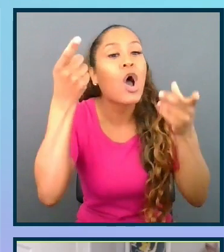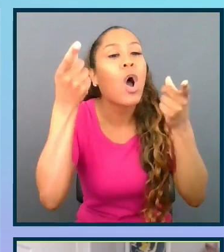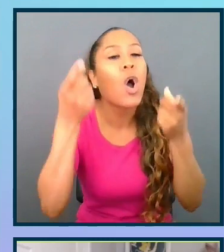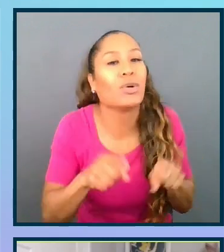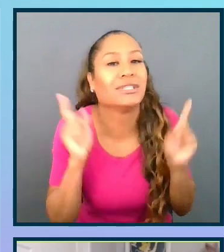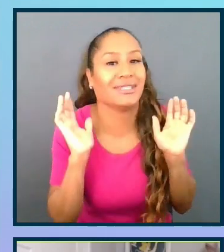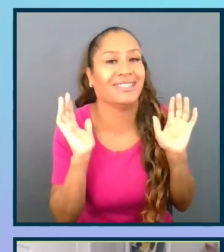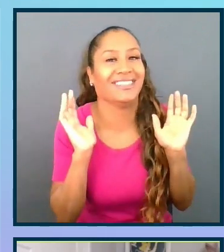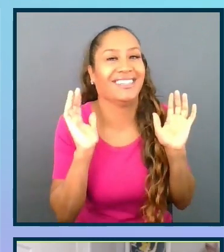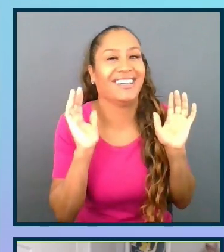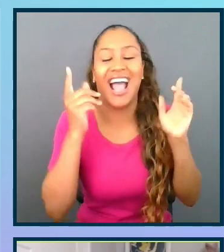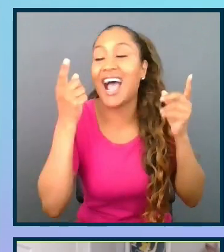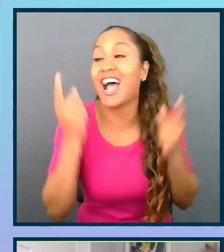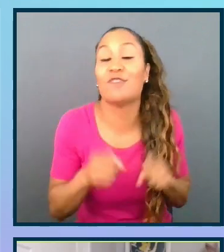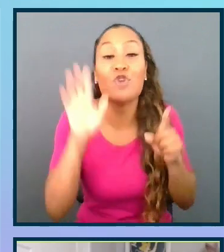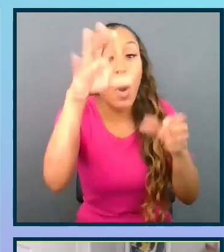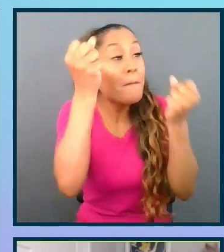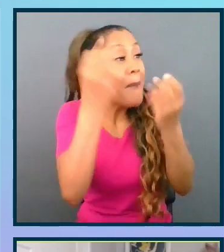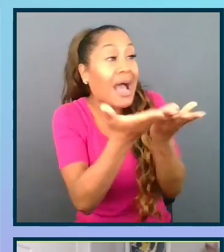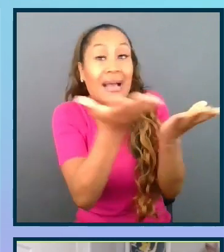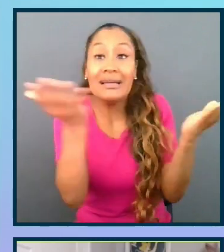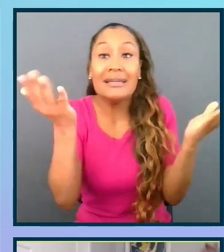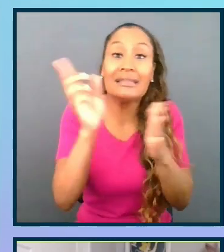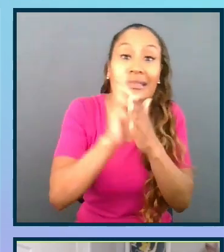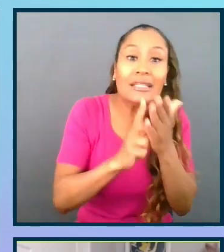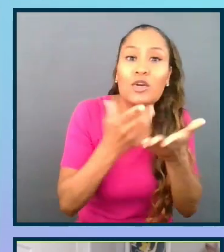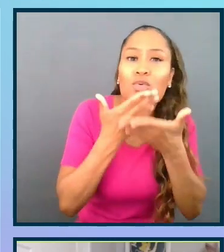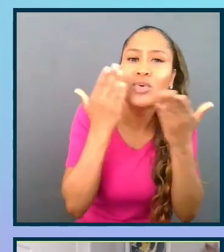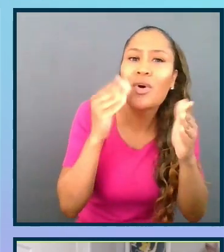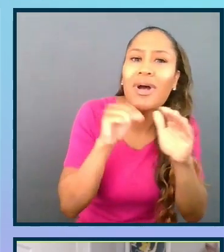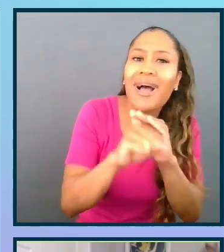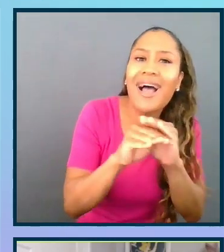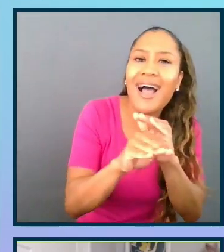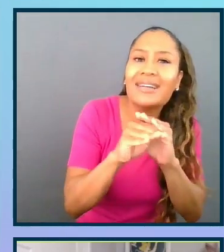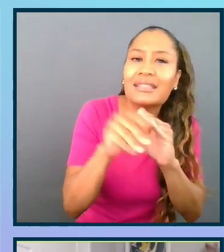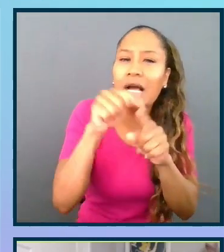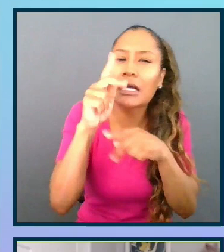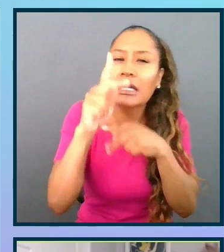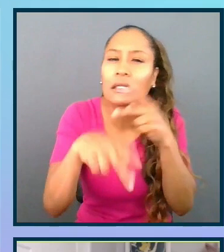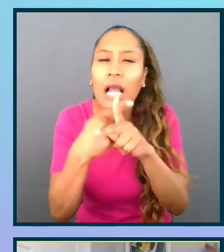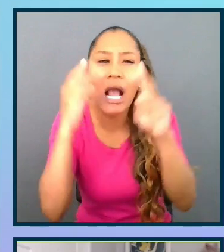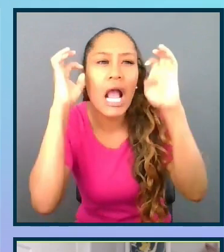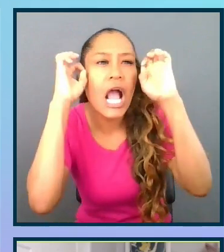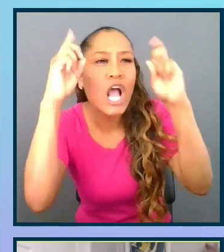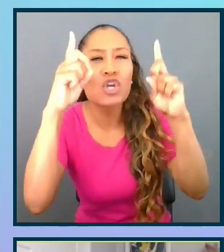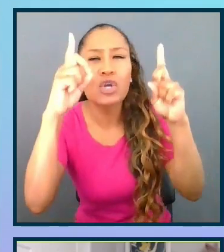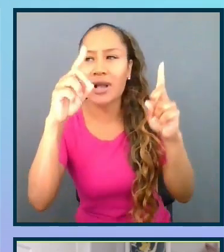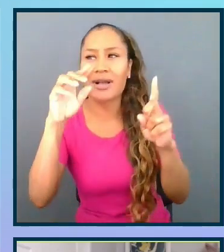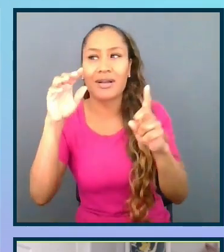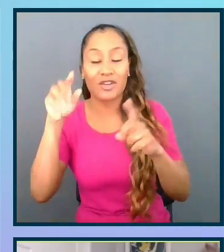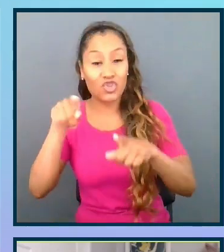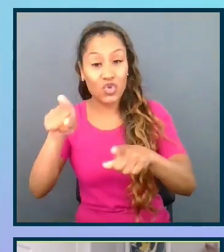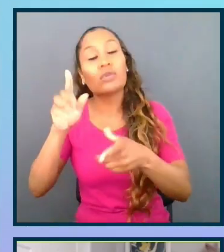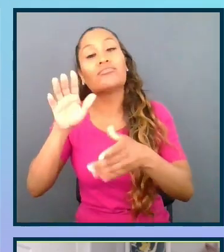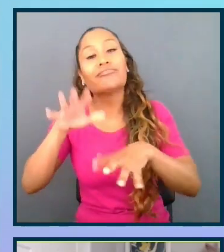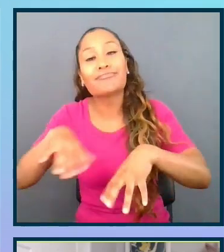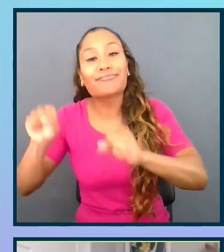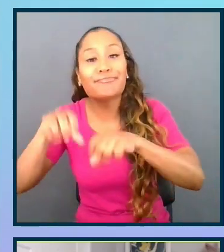A lot of designers don't have access to that type of education in their educational means.